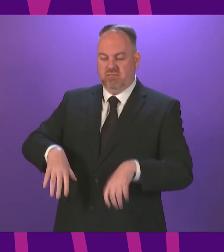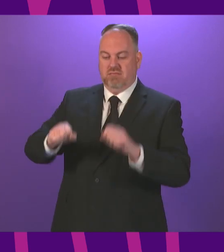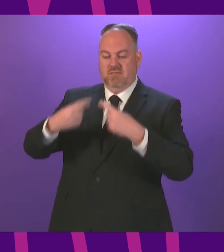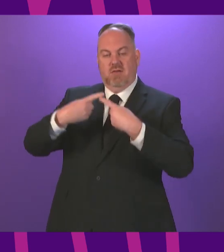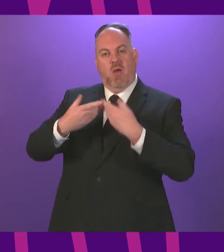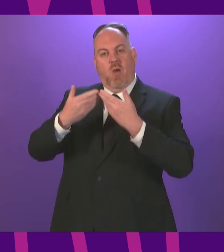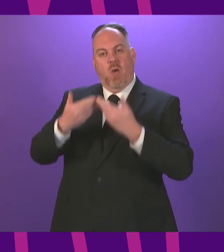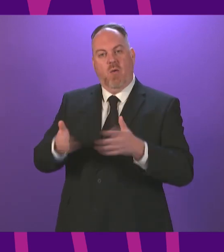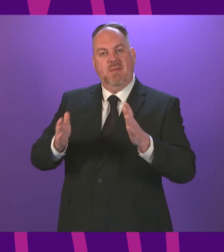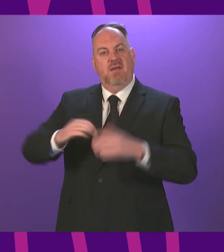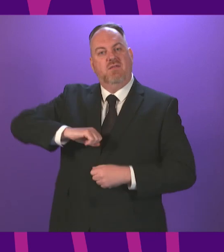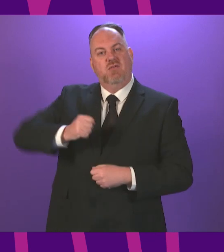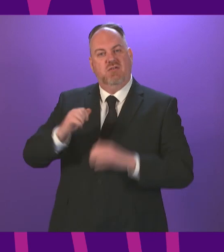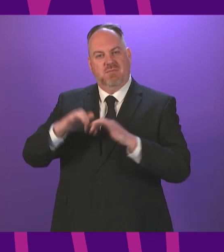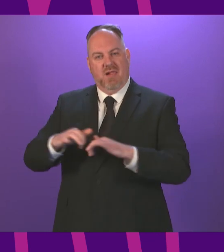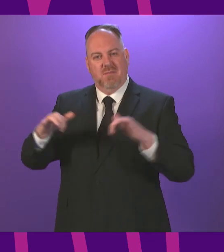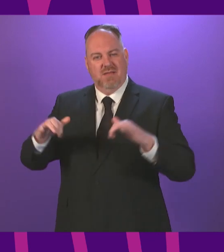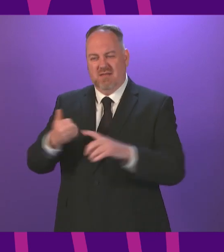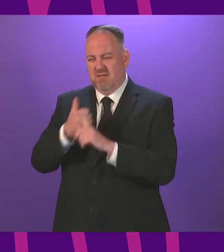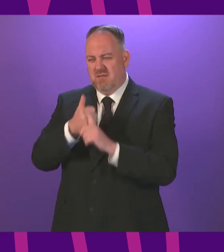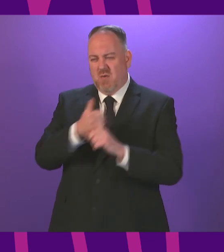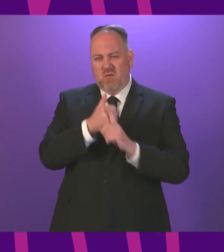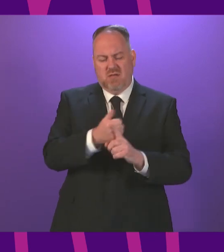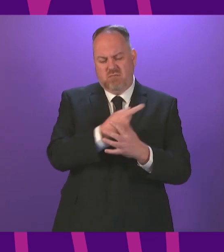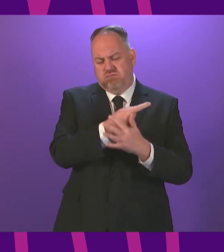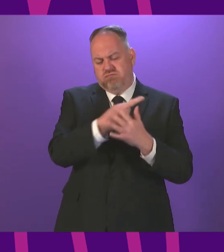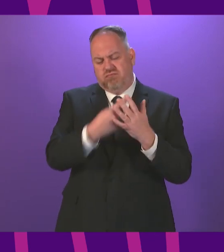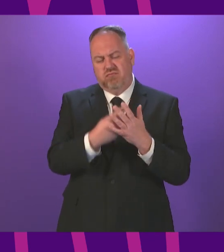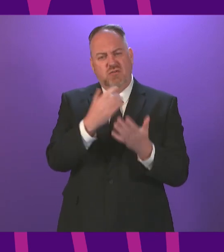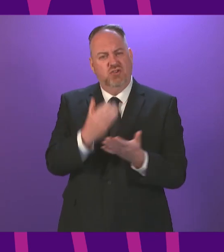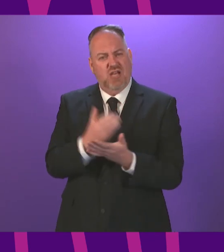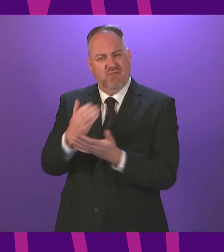many Scottish charities and organisations—indeed, he was the chancellor of the University of